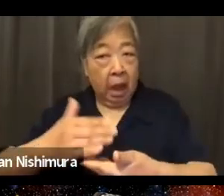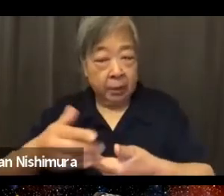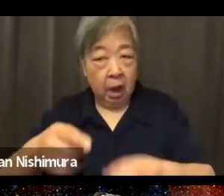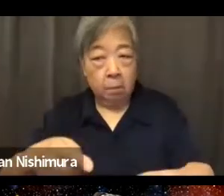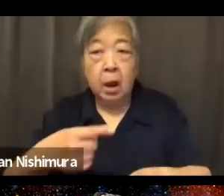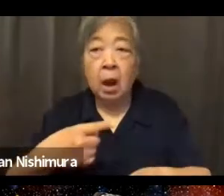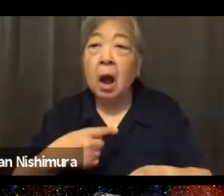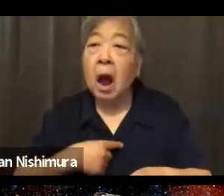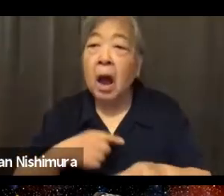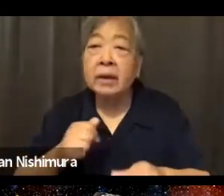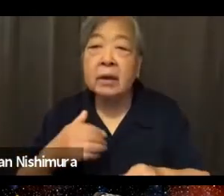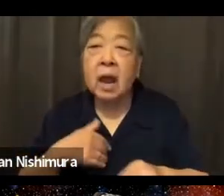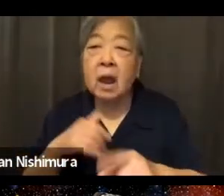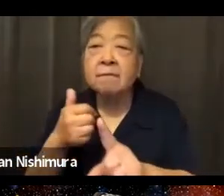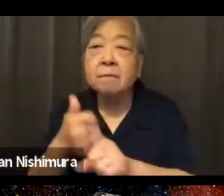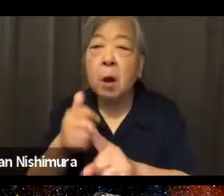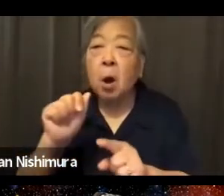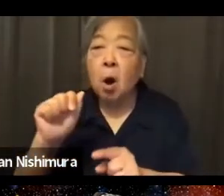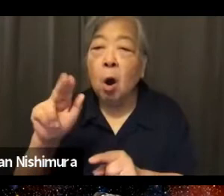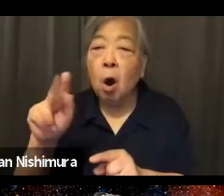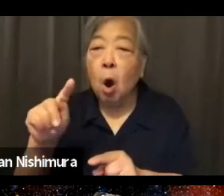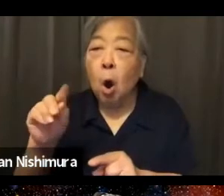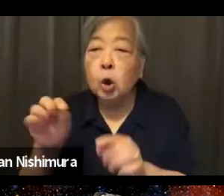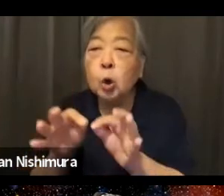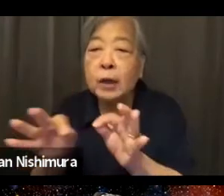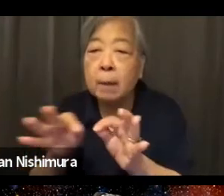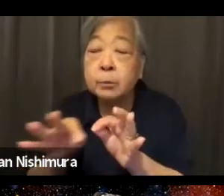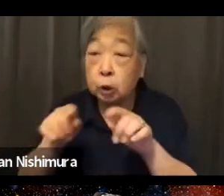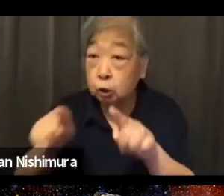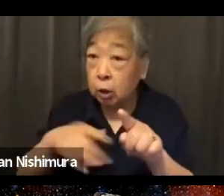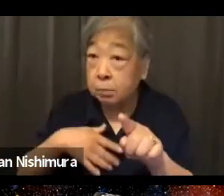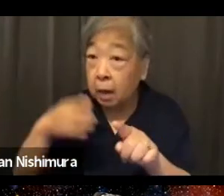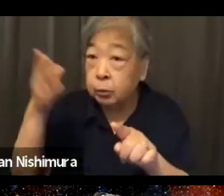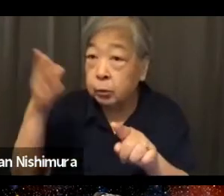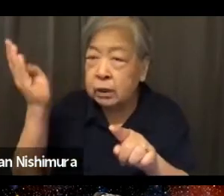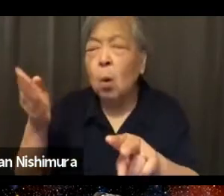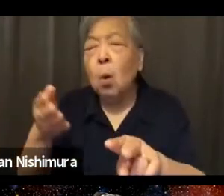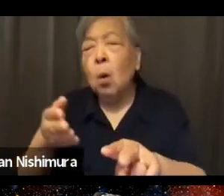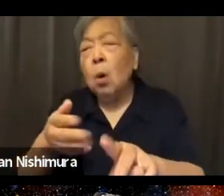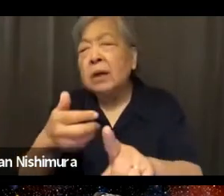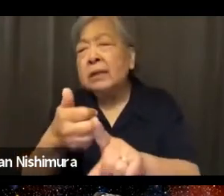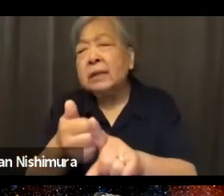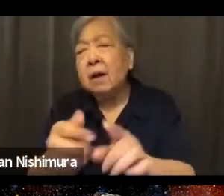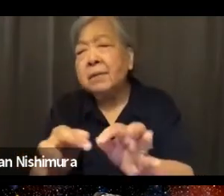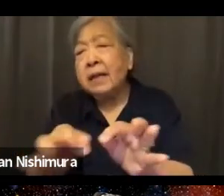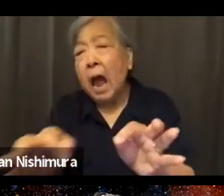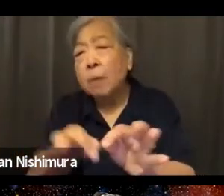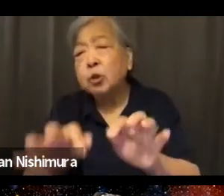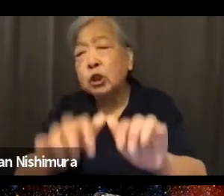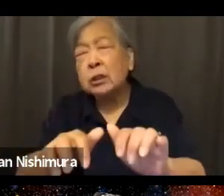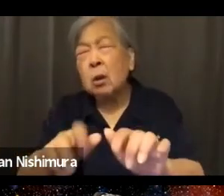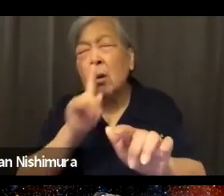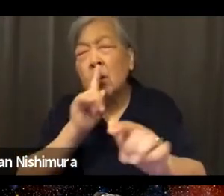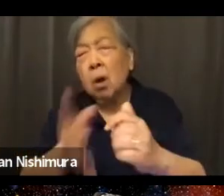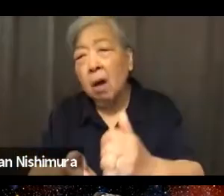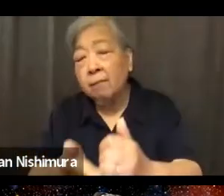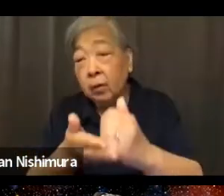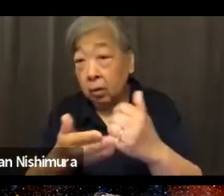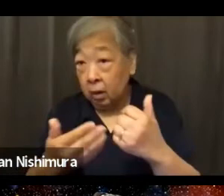auto captioning done during my presentations and that has been incredibly helpful. So if you have that functionality, that's great.